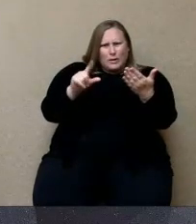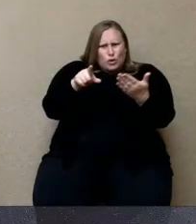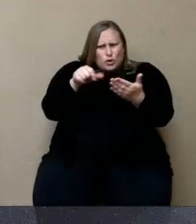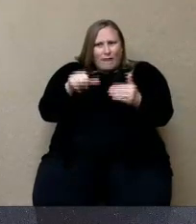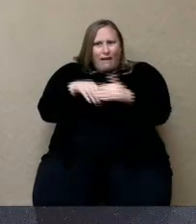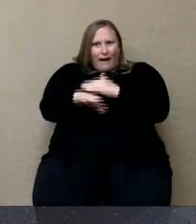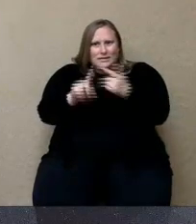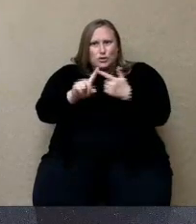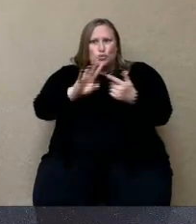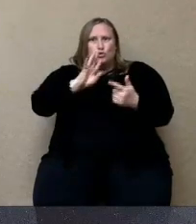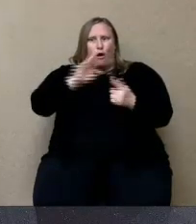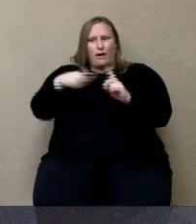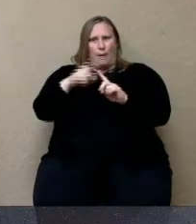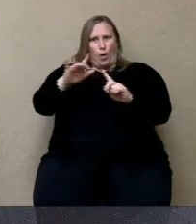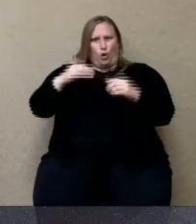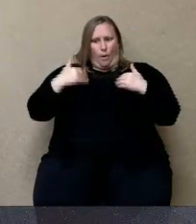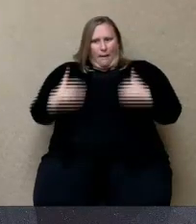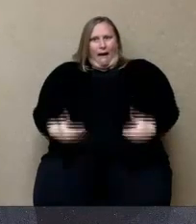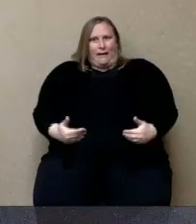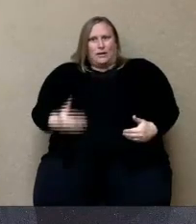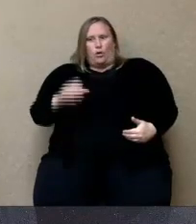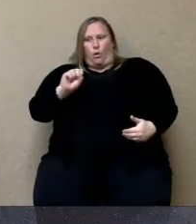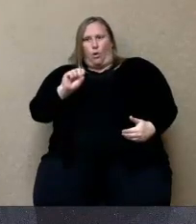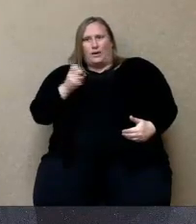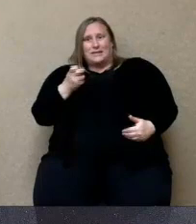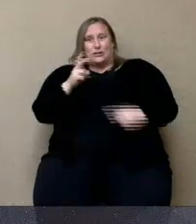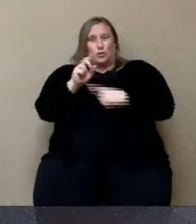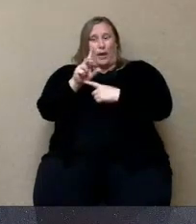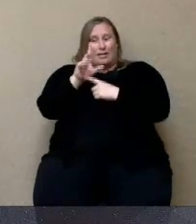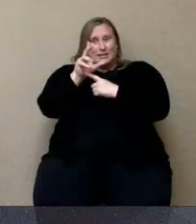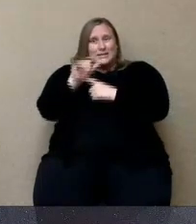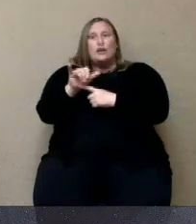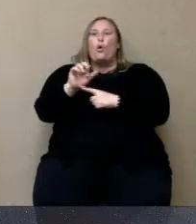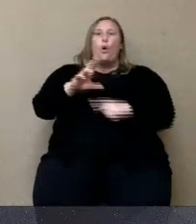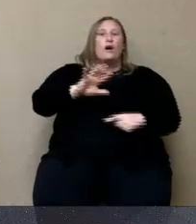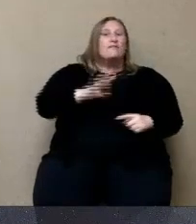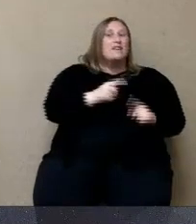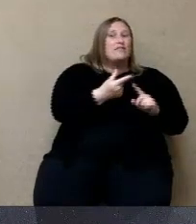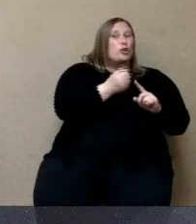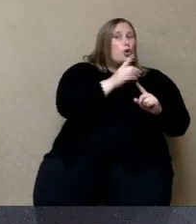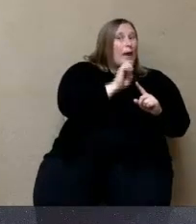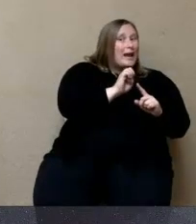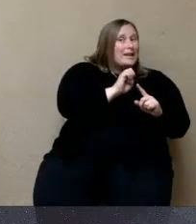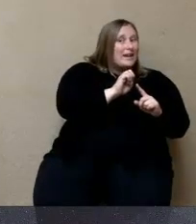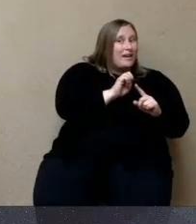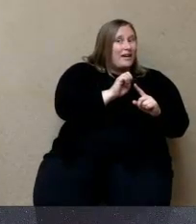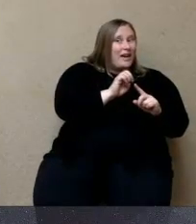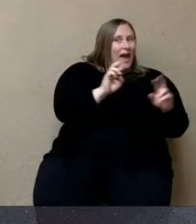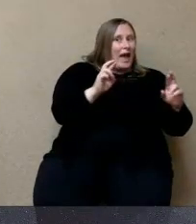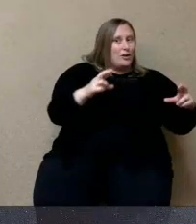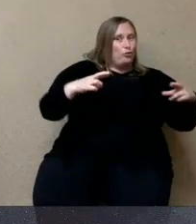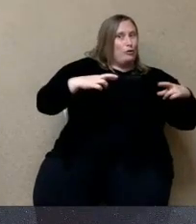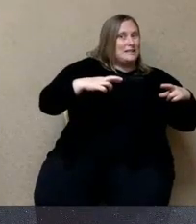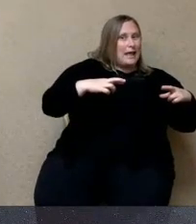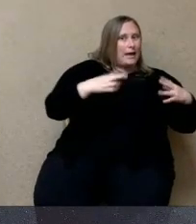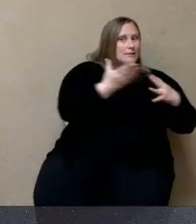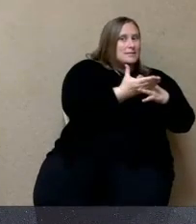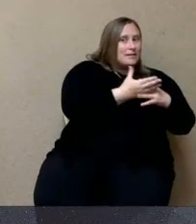and sexuality, but when you're in fifth grade and you're at recess, that's probably not an appropriate time to do it.